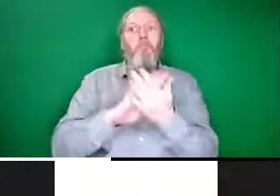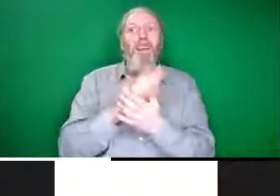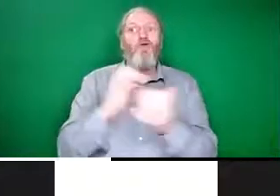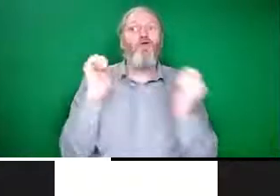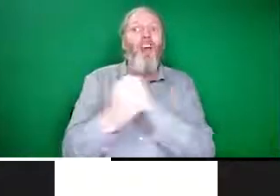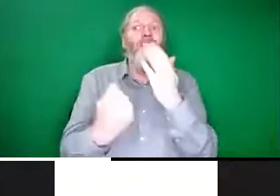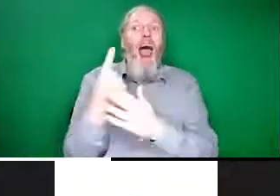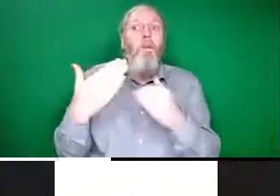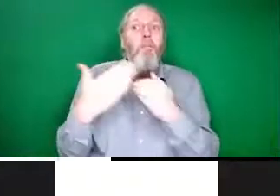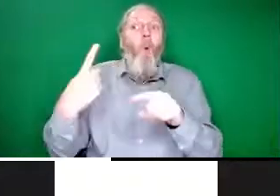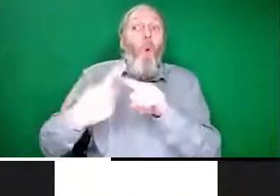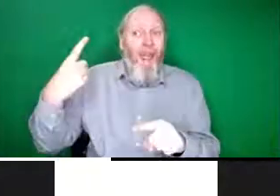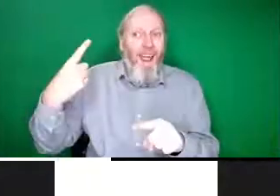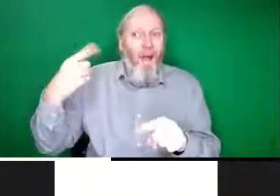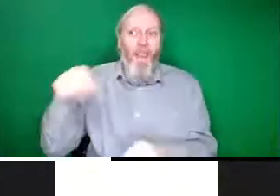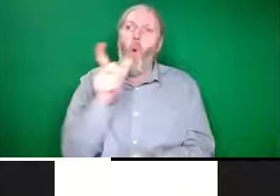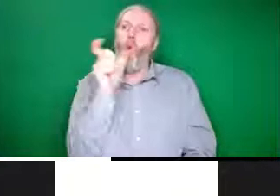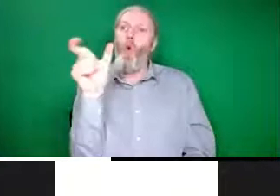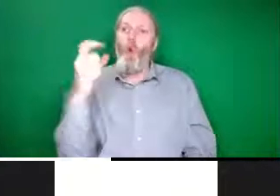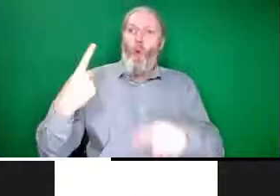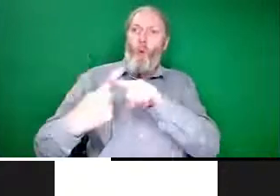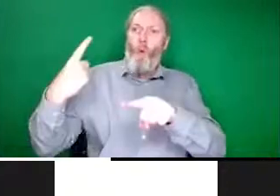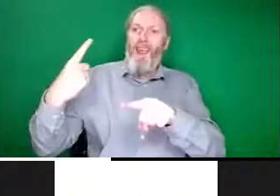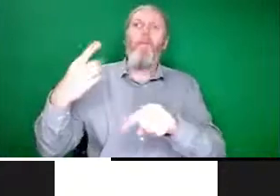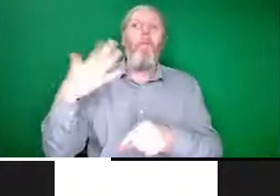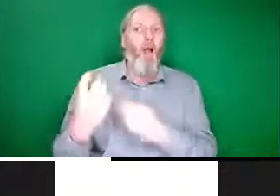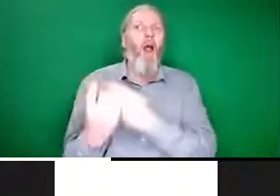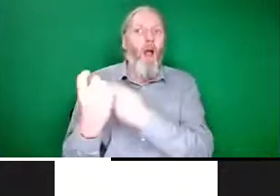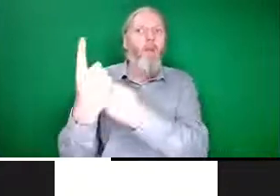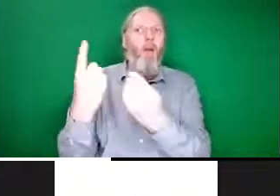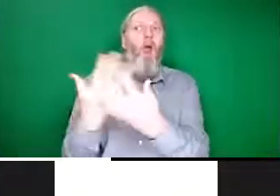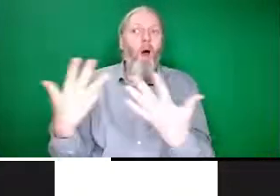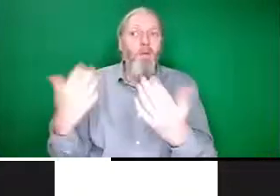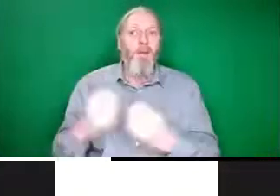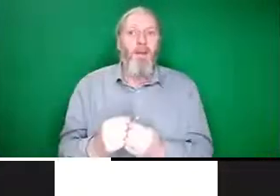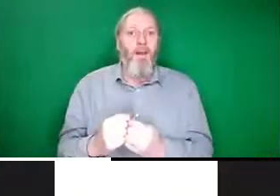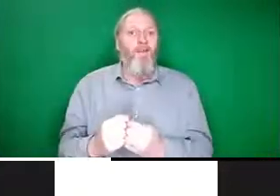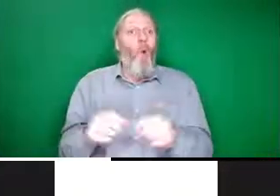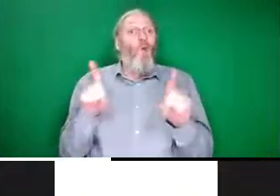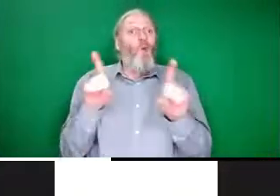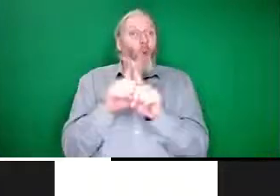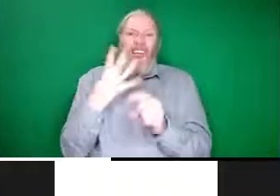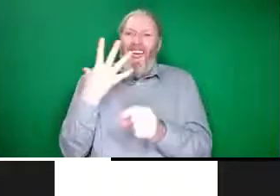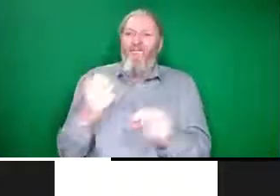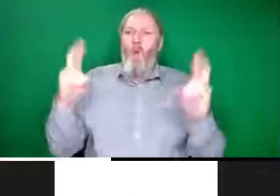This documented decline of traditional retail in shops just basically needing less space now has been